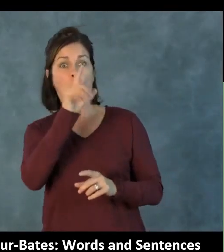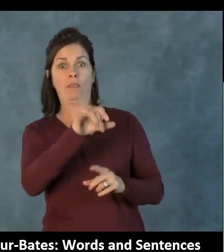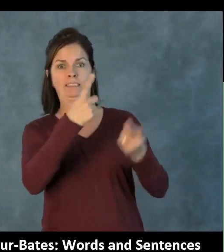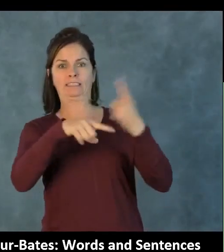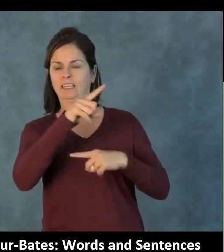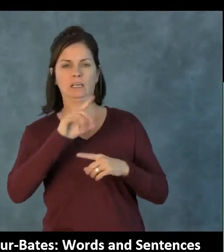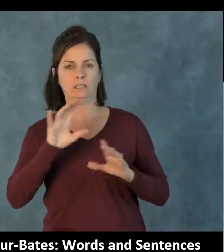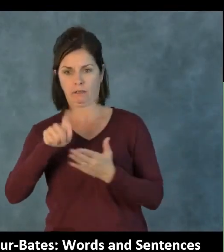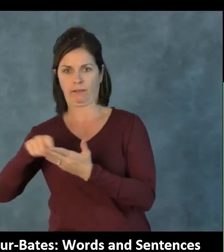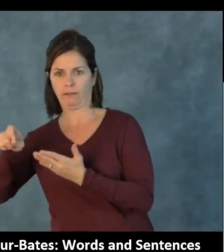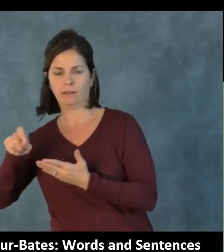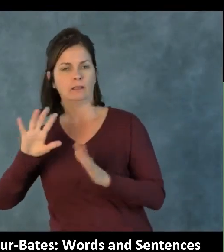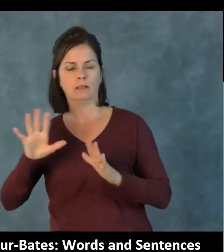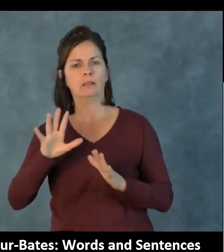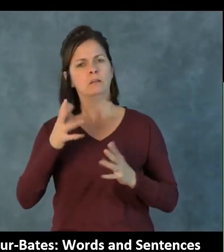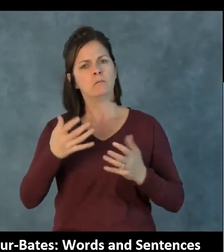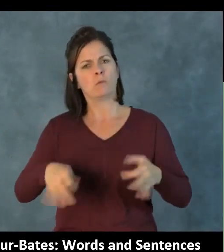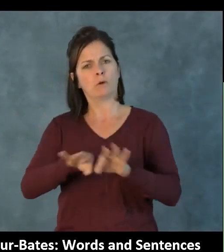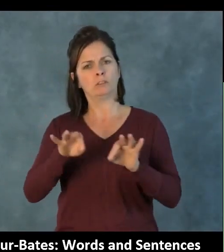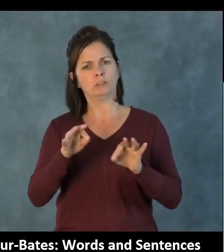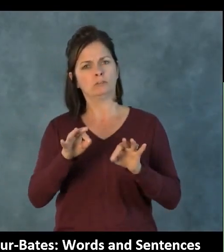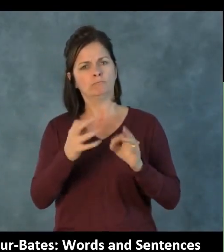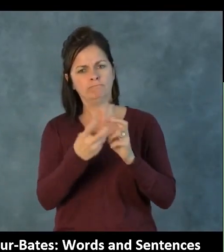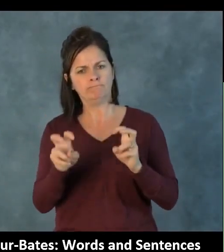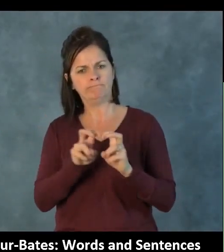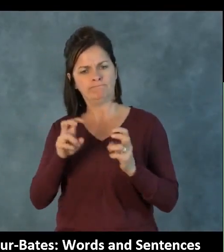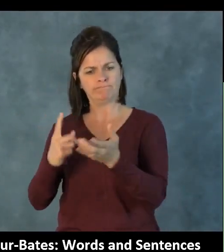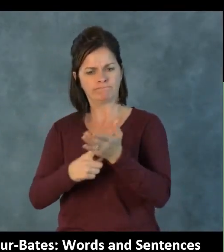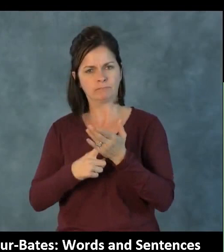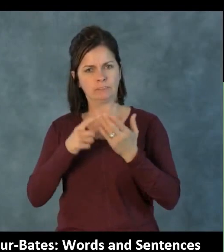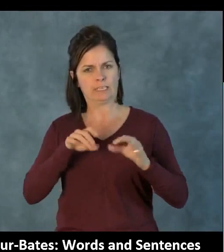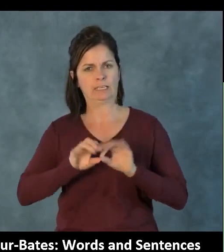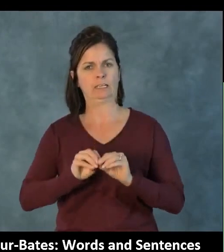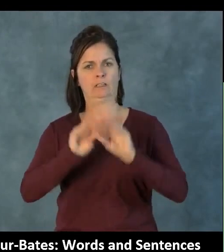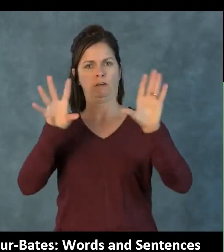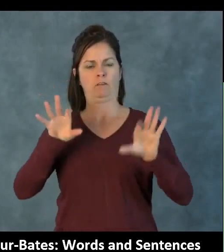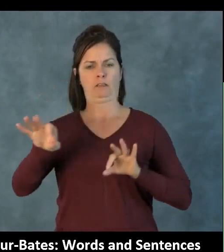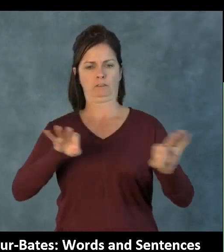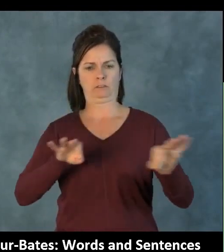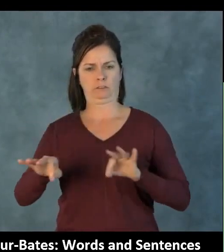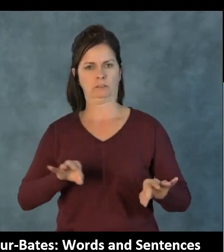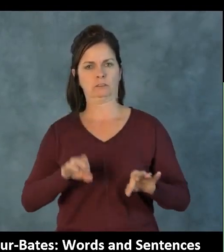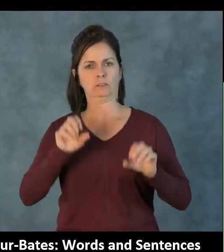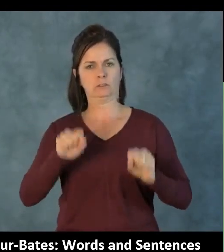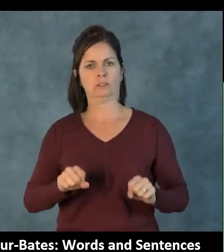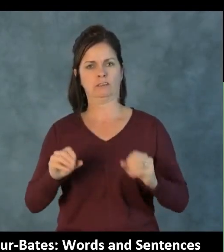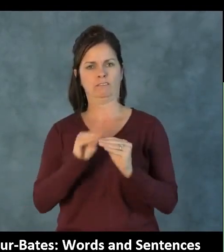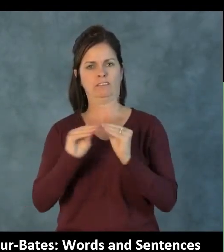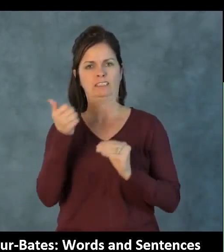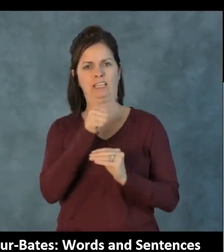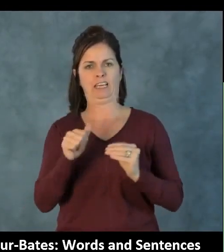Sometimes just clarifying the instructions, allows you to deal with any inconsistencies.